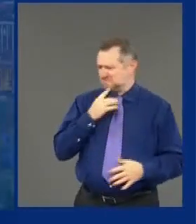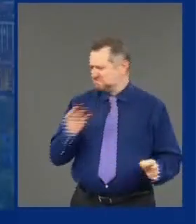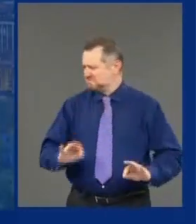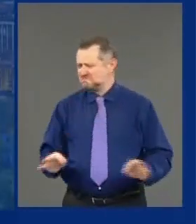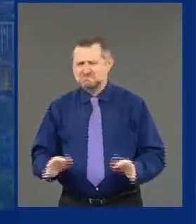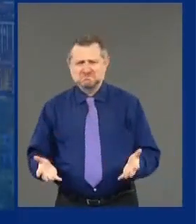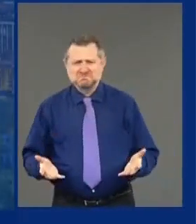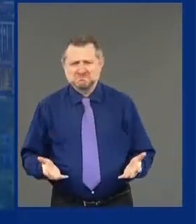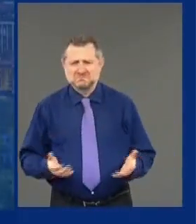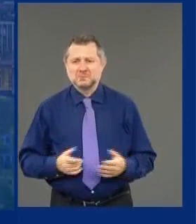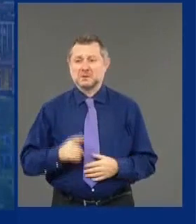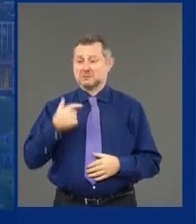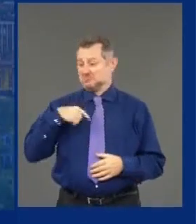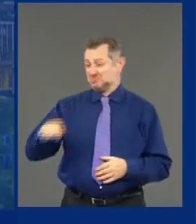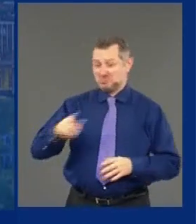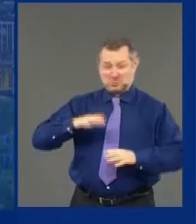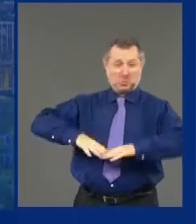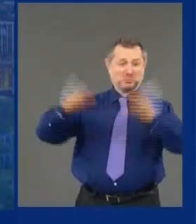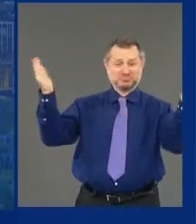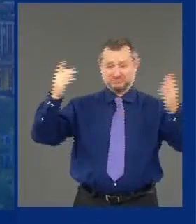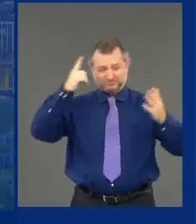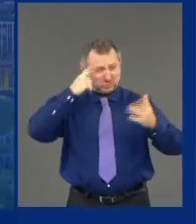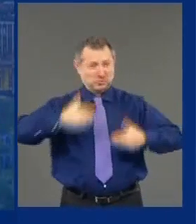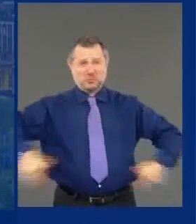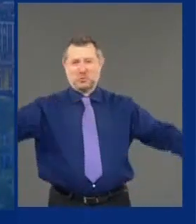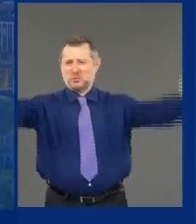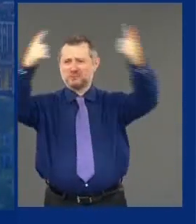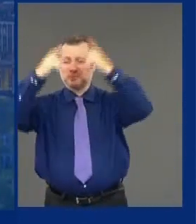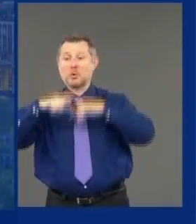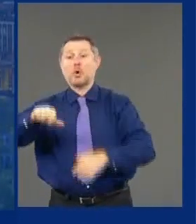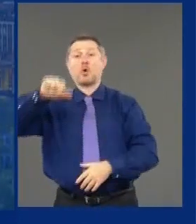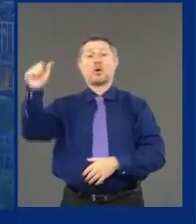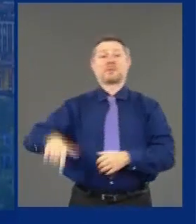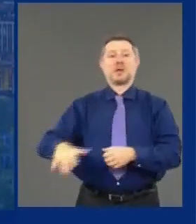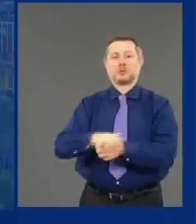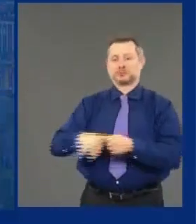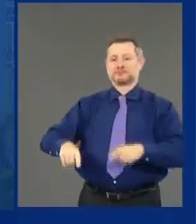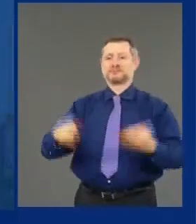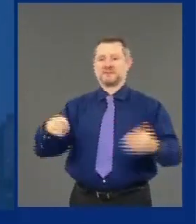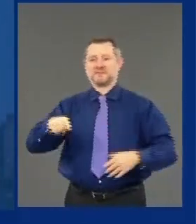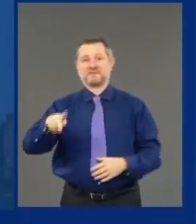DIDN'T FLINCH. IT DOESN'T HURT. TAKE A TEST.